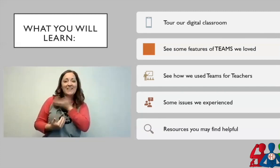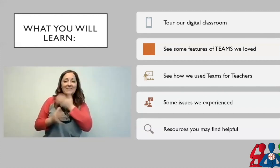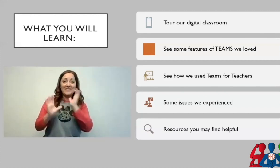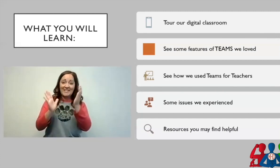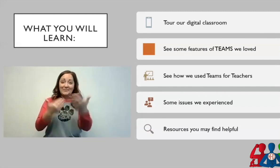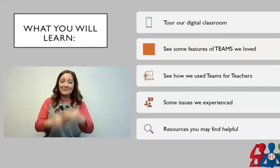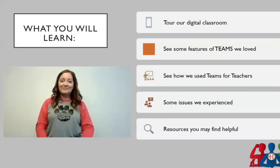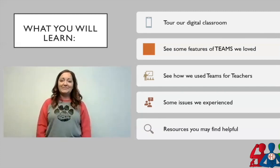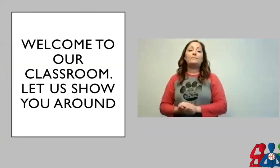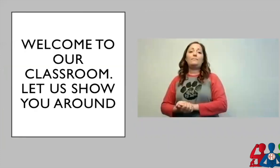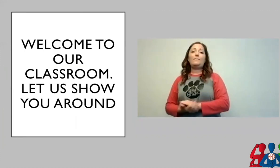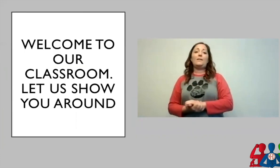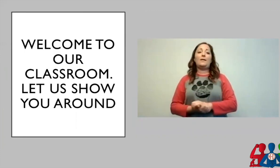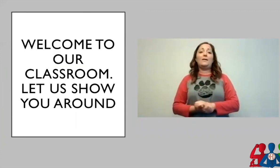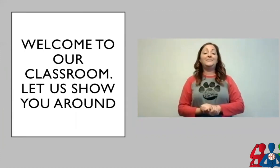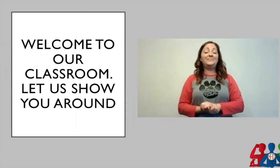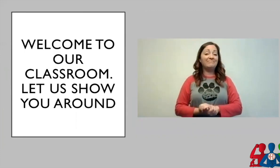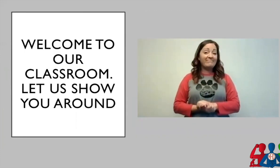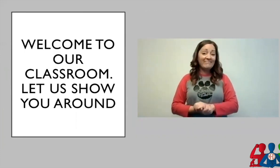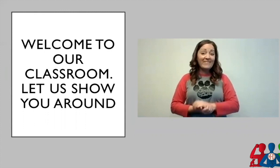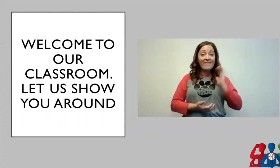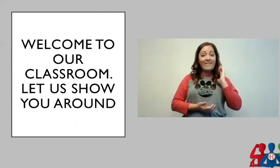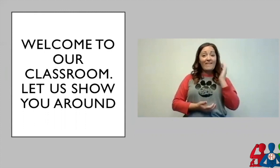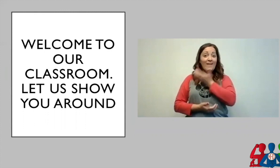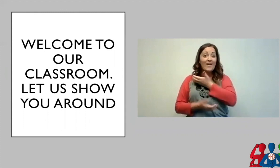Are you ready? Let's go!